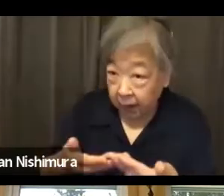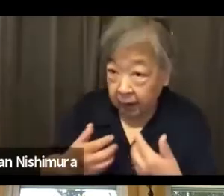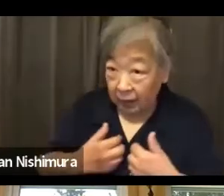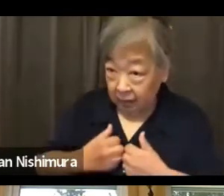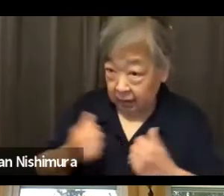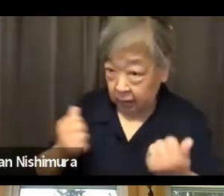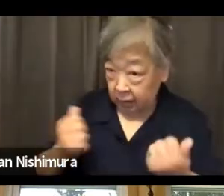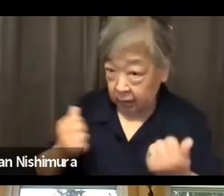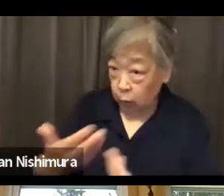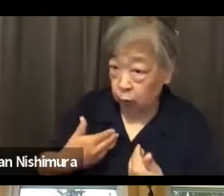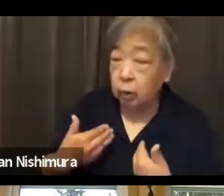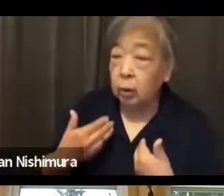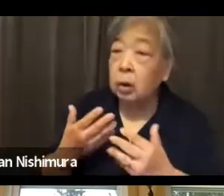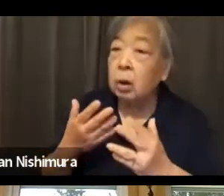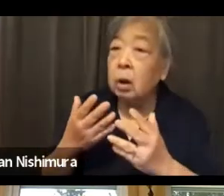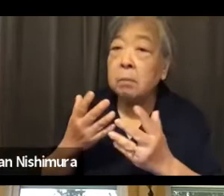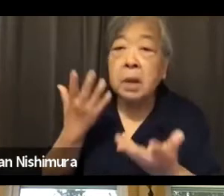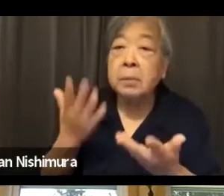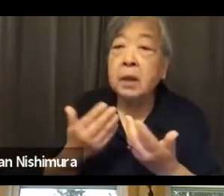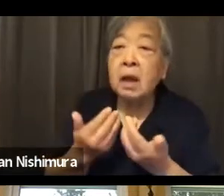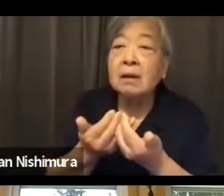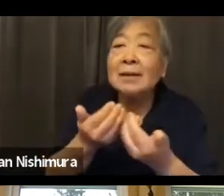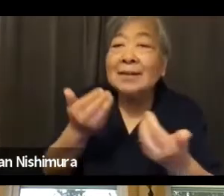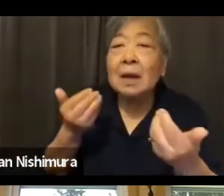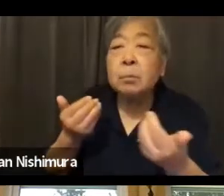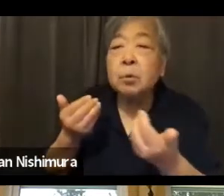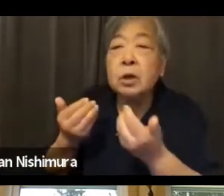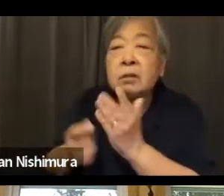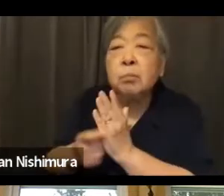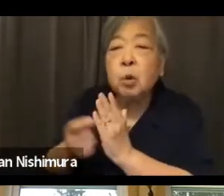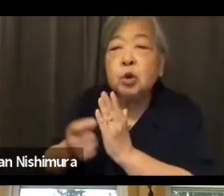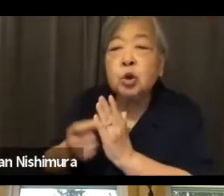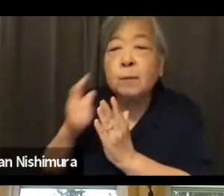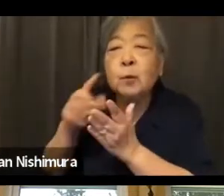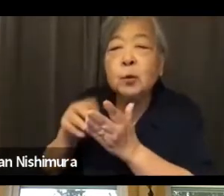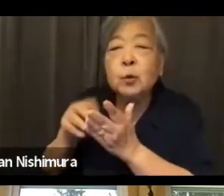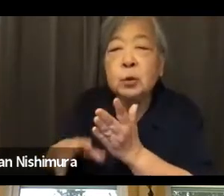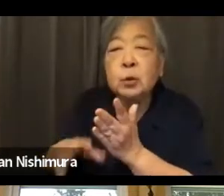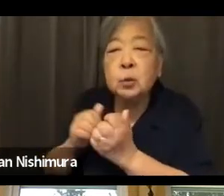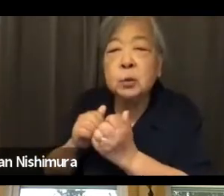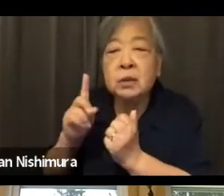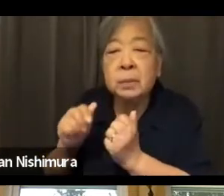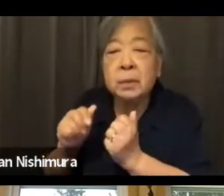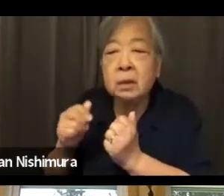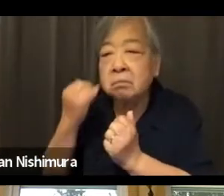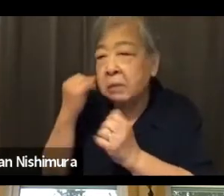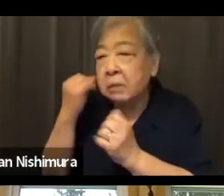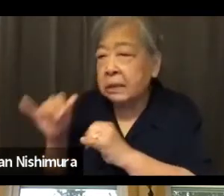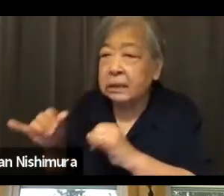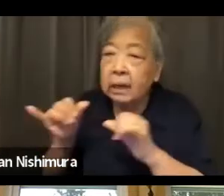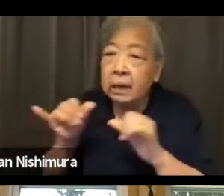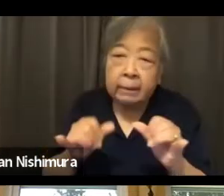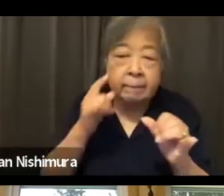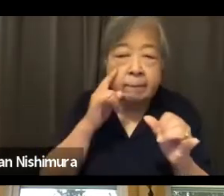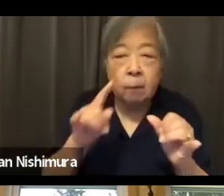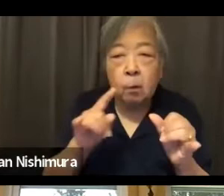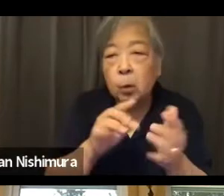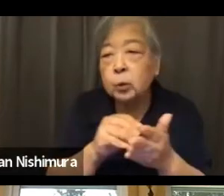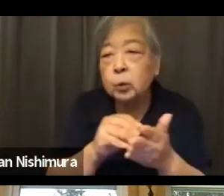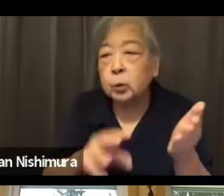brochure for students with disabilities just as you might for students of color, or LGBTQ,